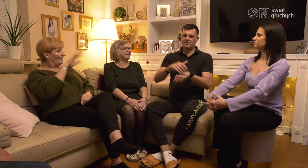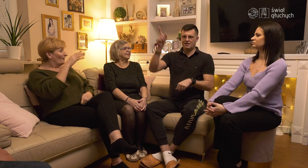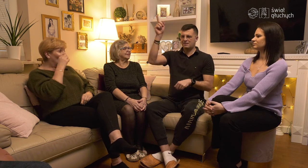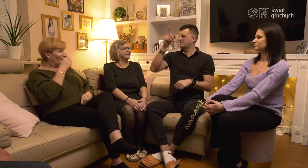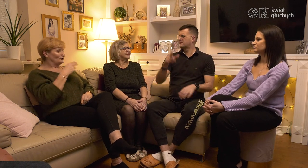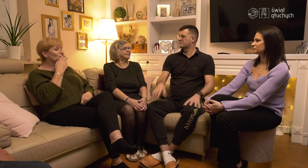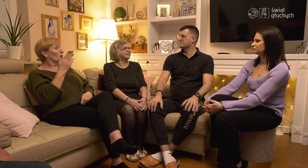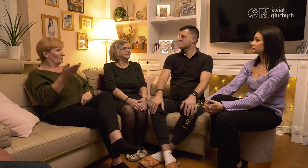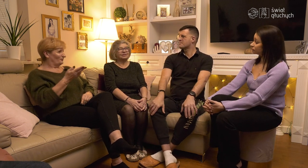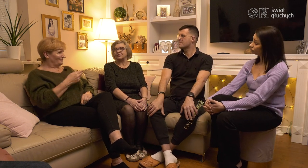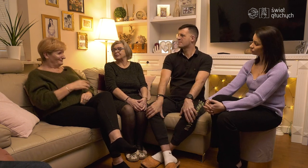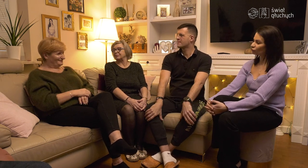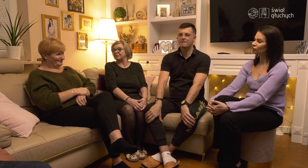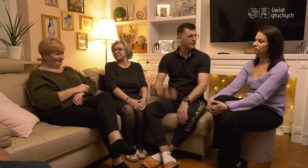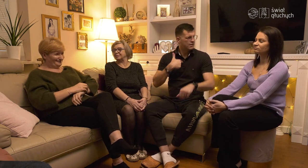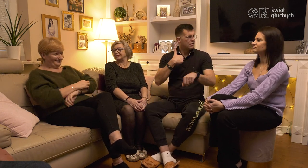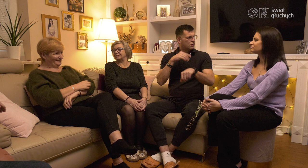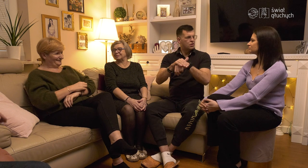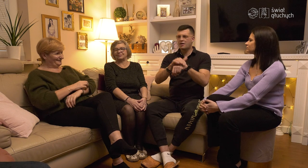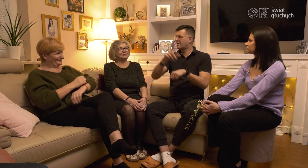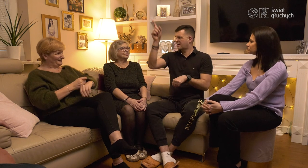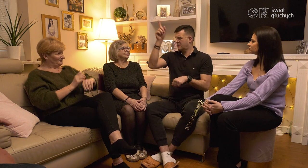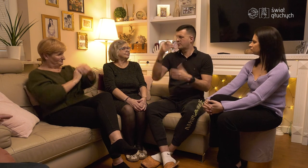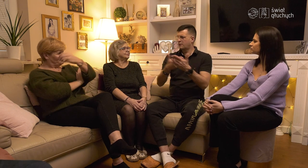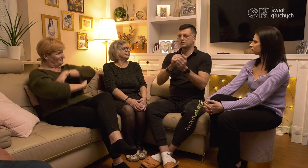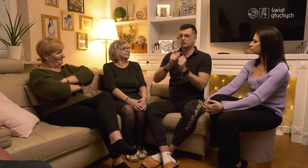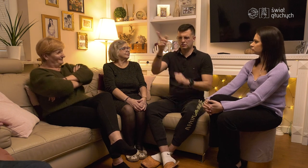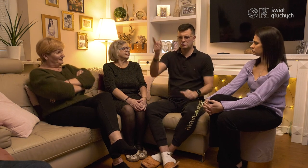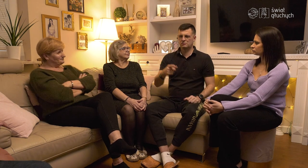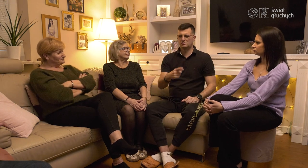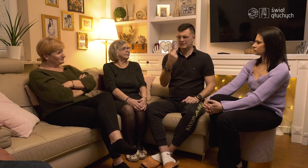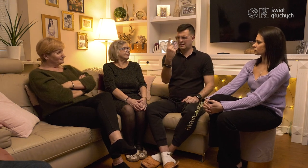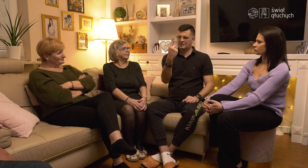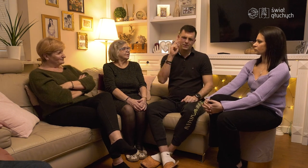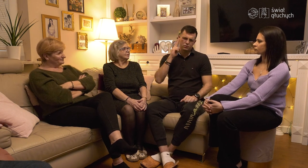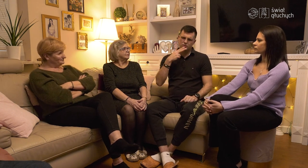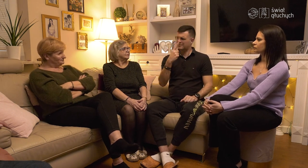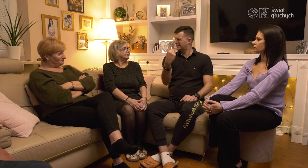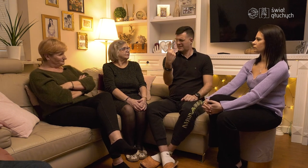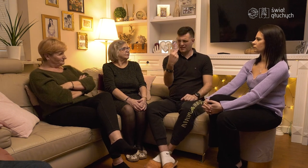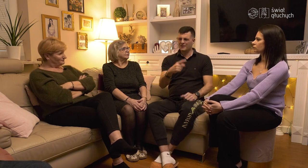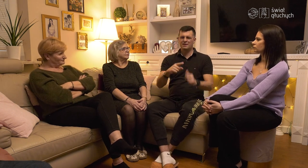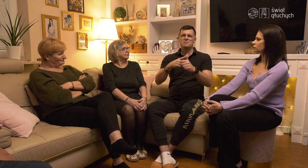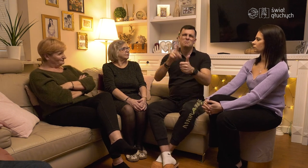I wanted to see what he was saying. [Rafał]: My colleague from Nowy Sącz is the only deaf person in the family.